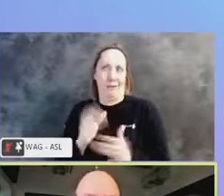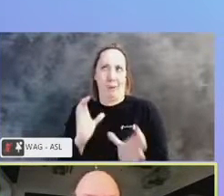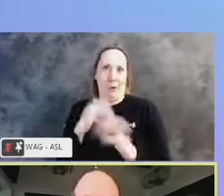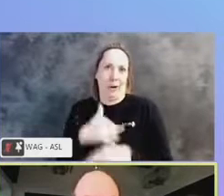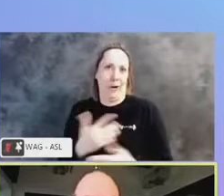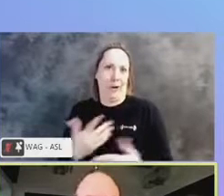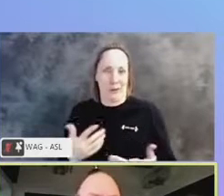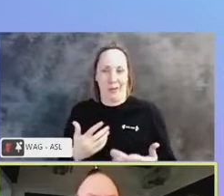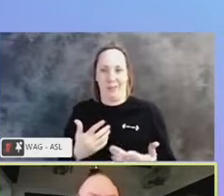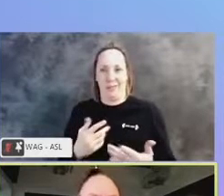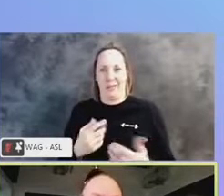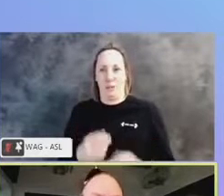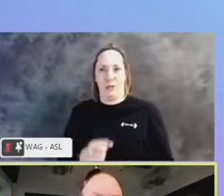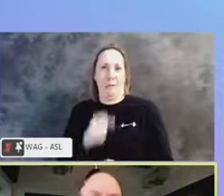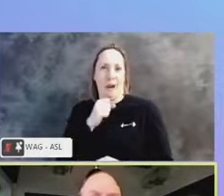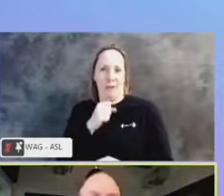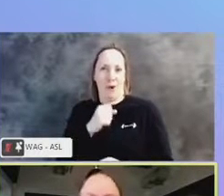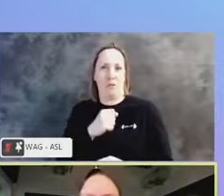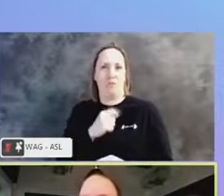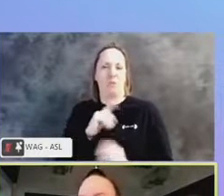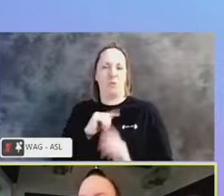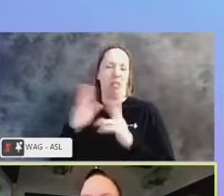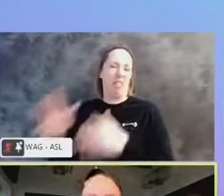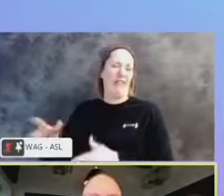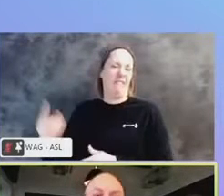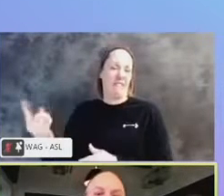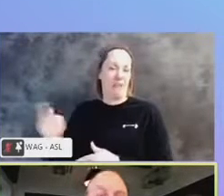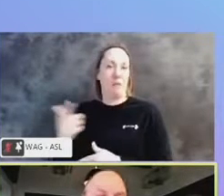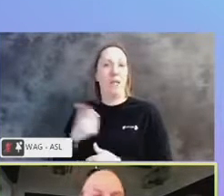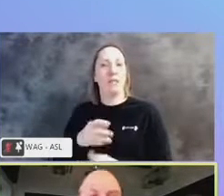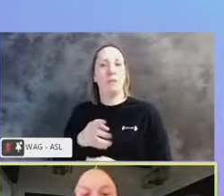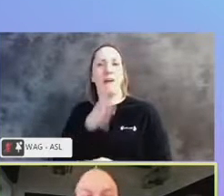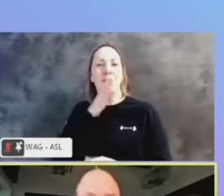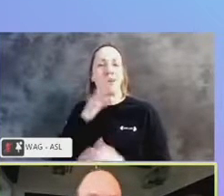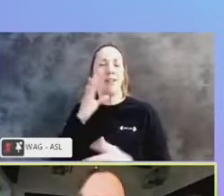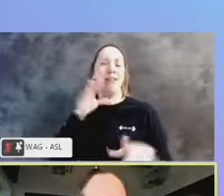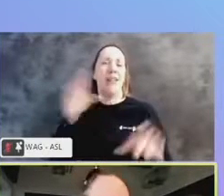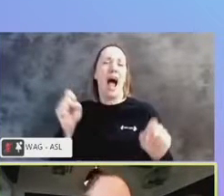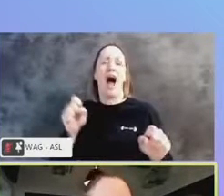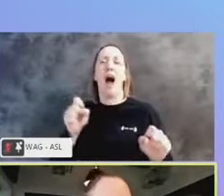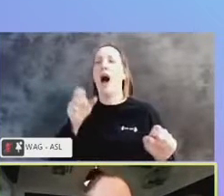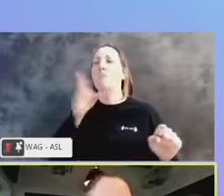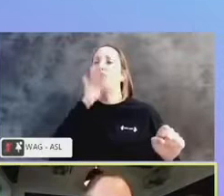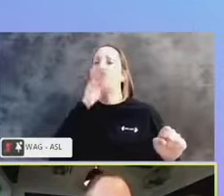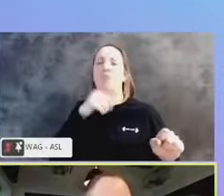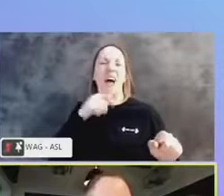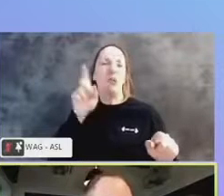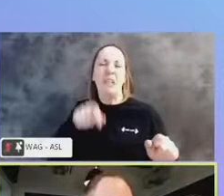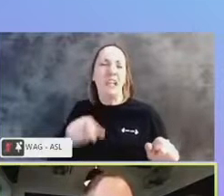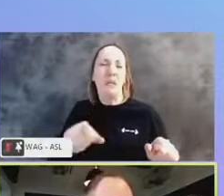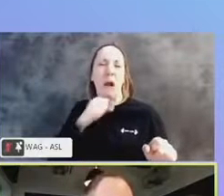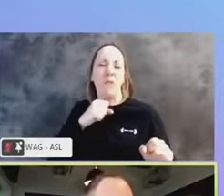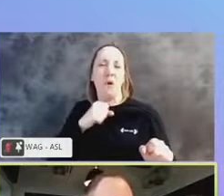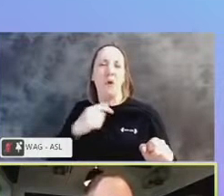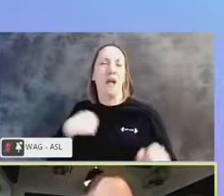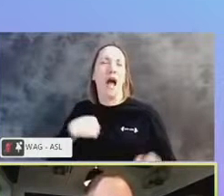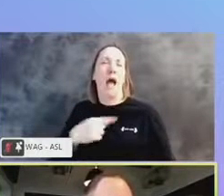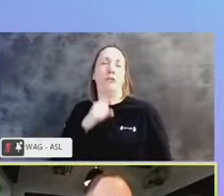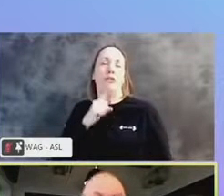people. I'm not gonna use that microphone. Peermak that would be weird. I'm not gonna feel comfortable using the